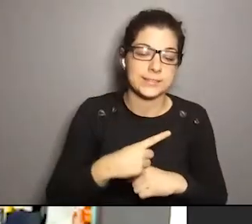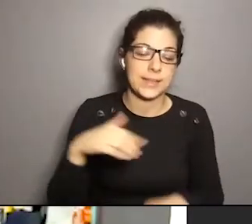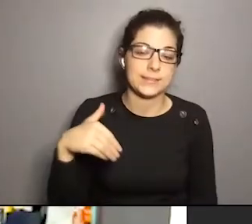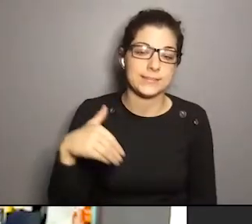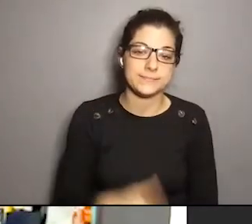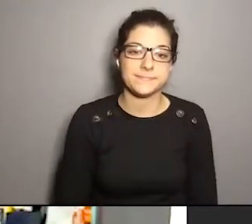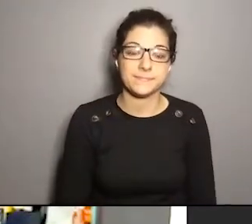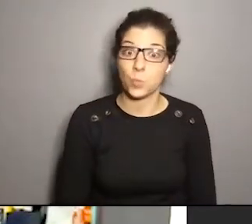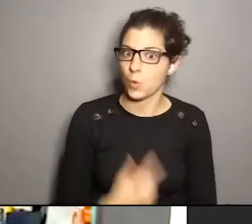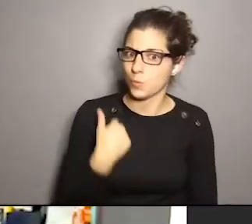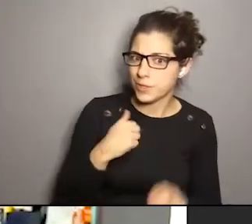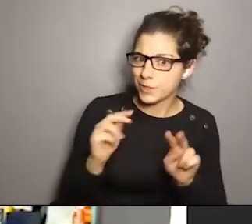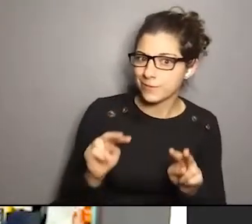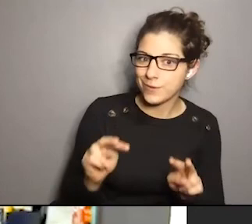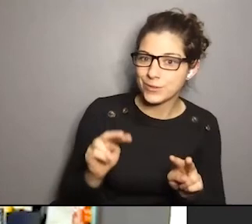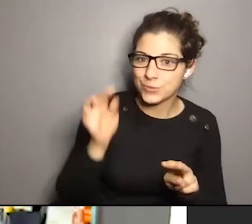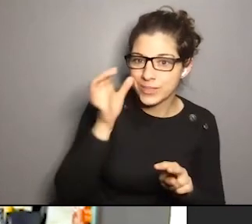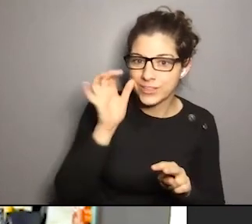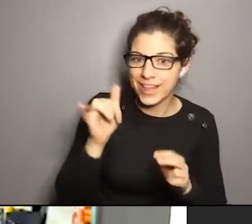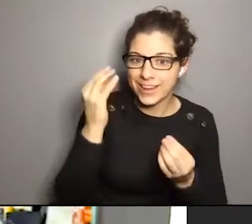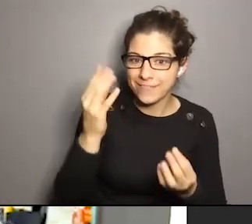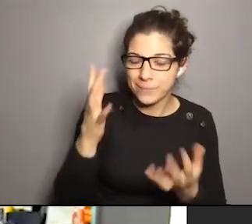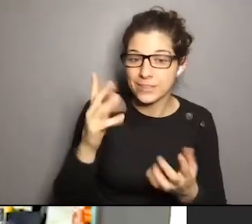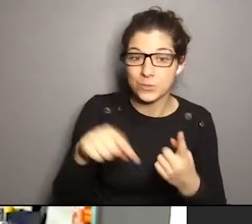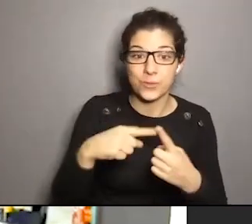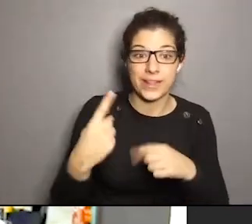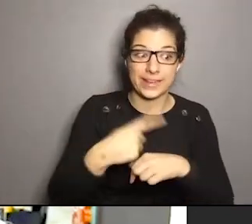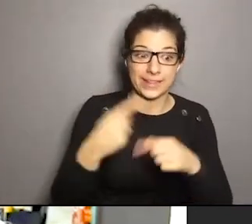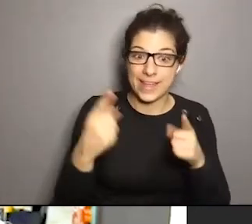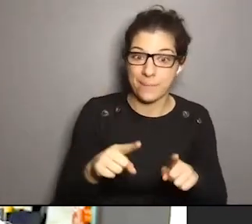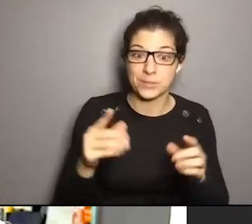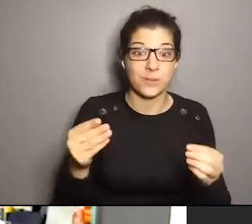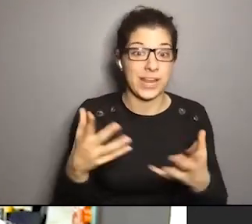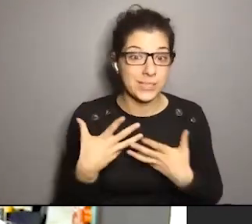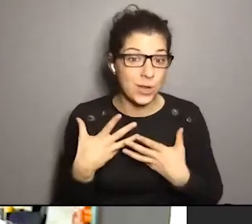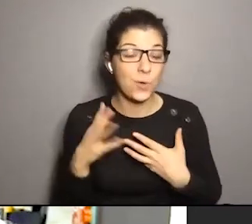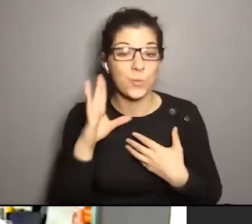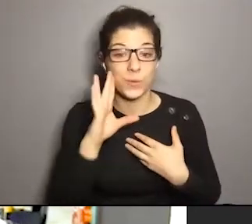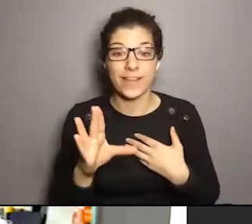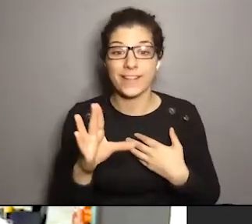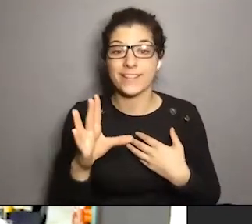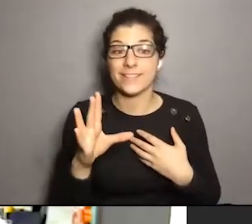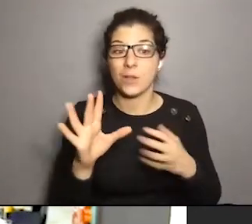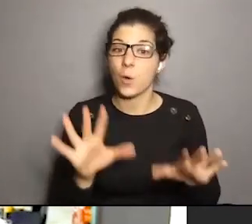Well, we're looking forward to hearing that information and when the dates are so let us know and we will certainly post that information